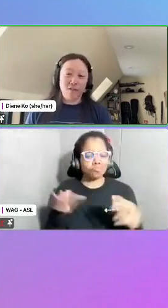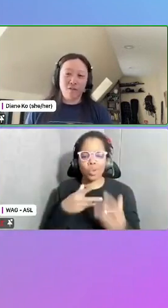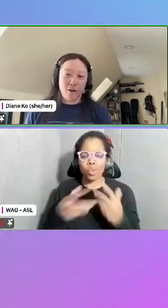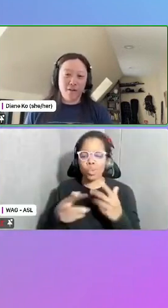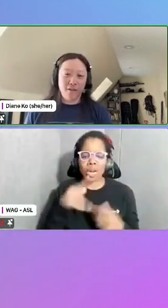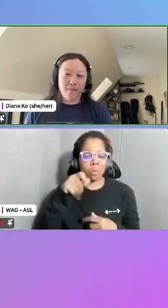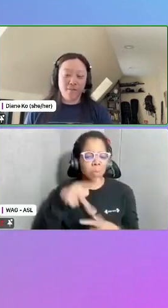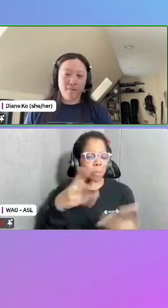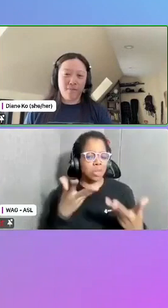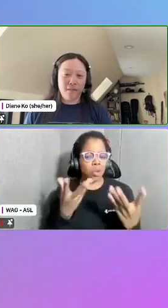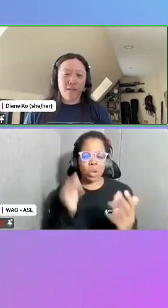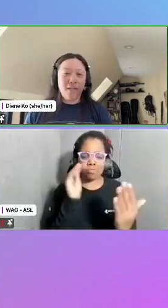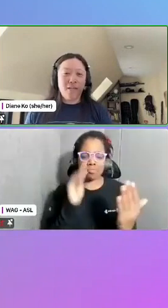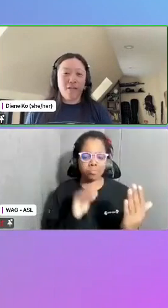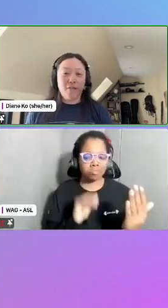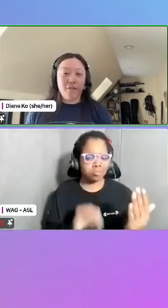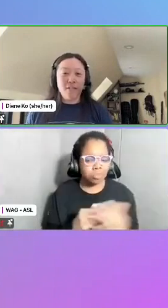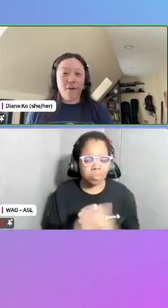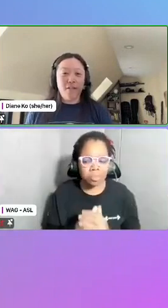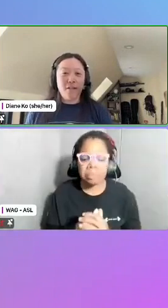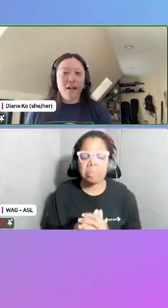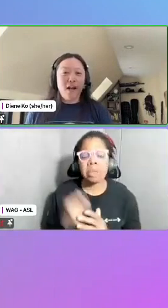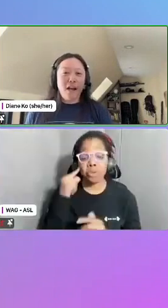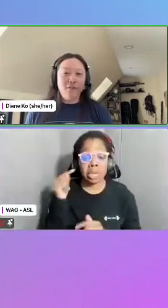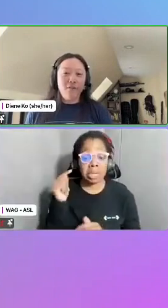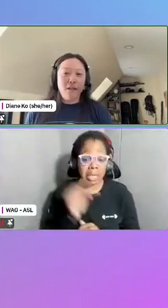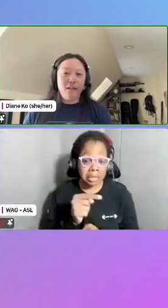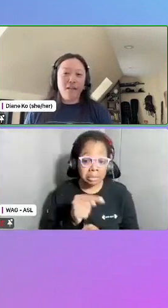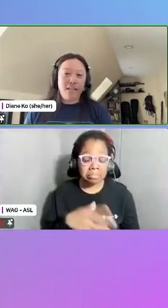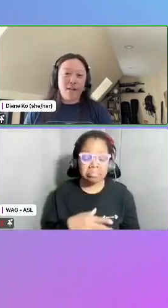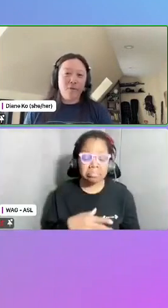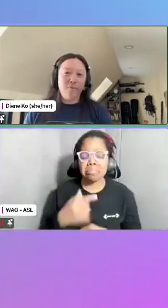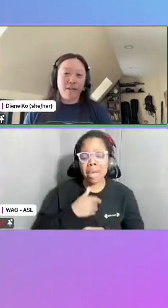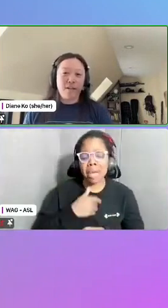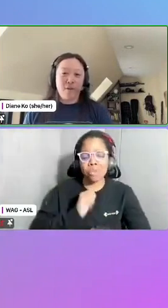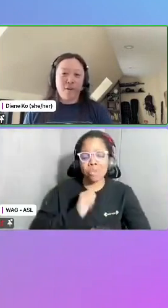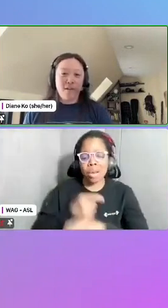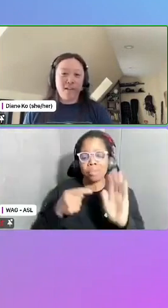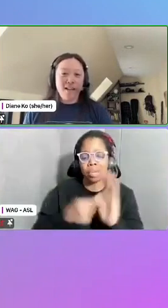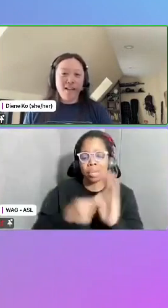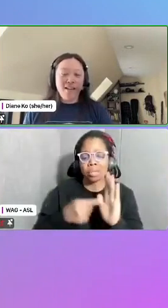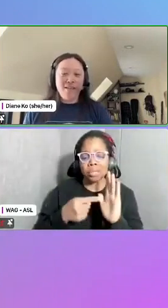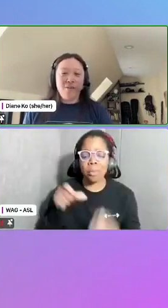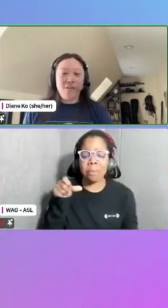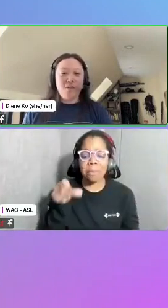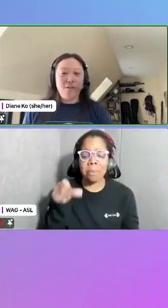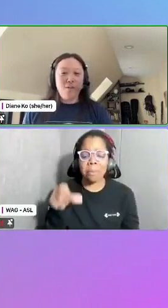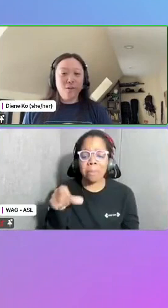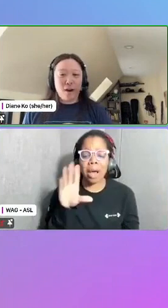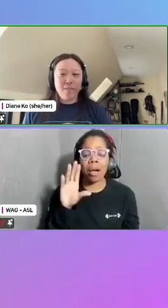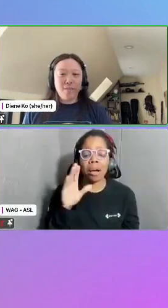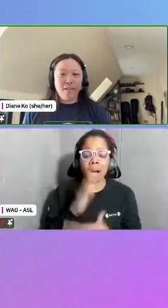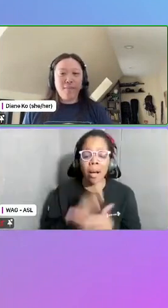sitting. I can create a new component called cart grid that can take -- like a showcase the cards that I